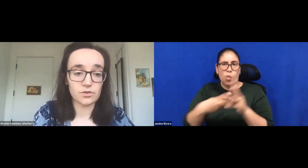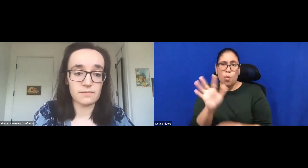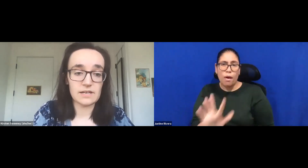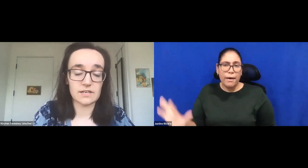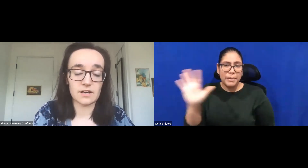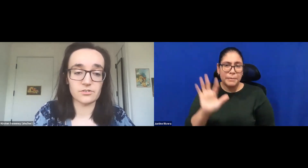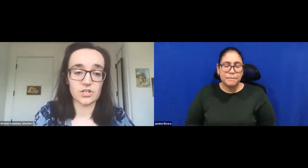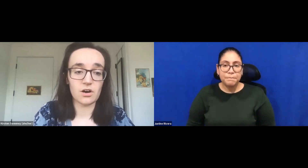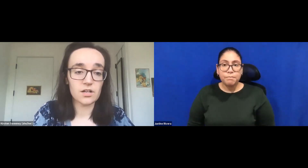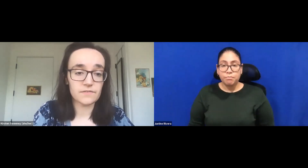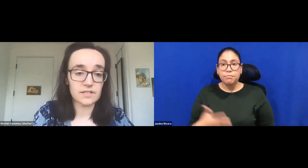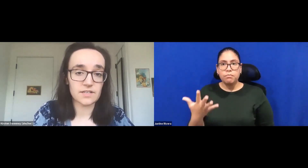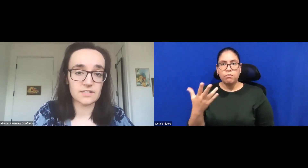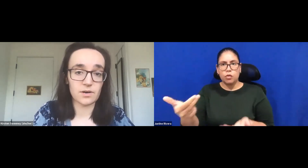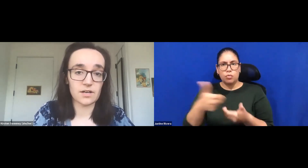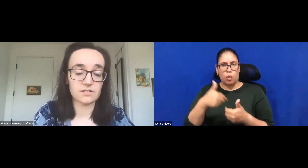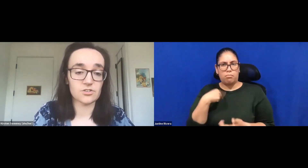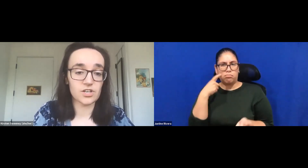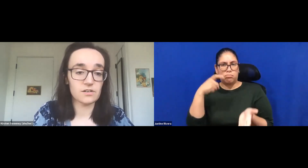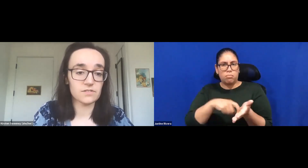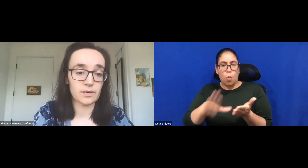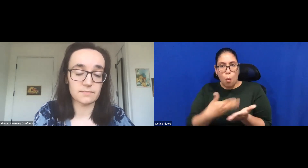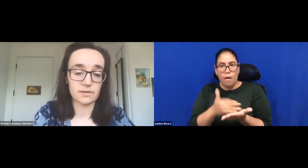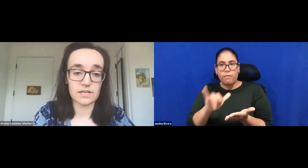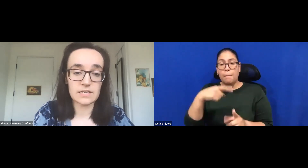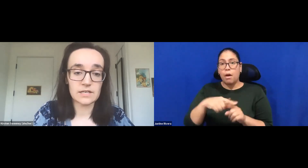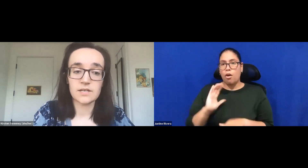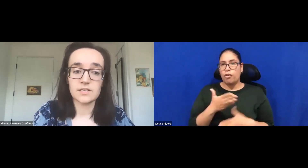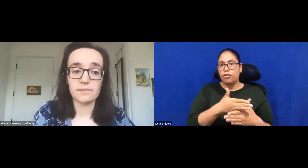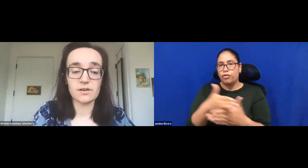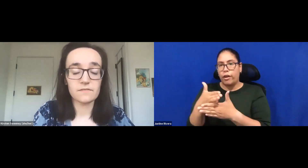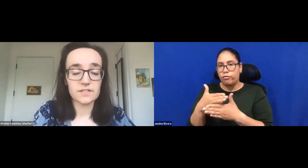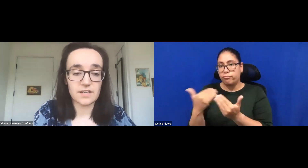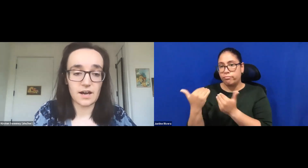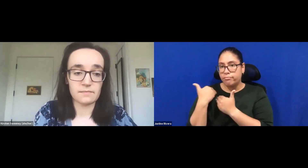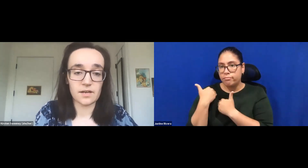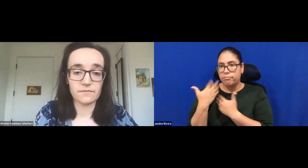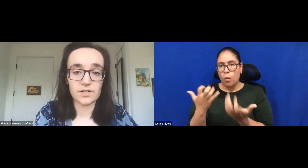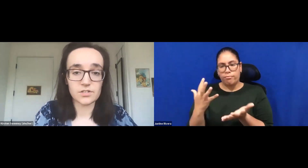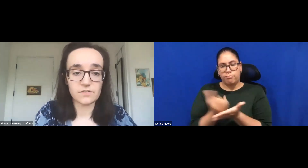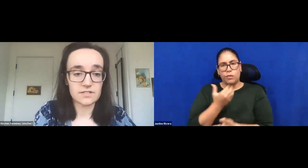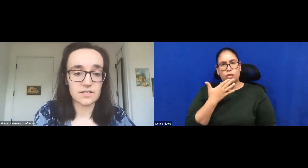join me in acknowledging all of this as well as our shared responsibility to make good of this time, and for each of us to